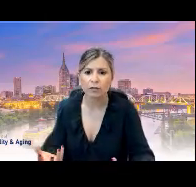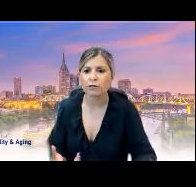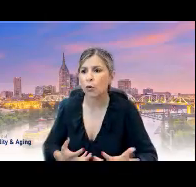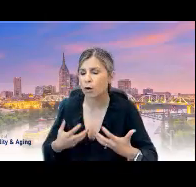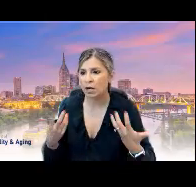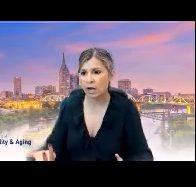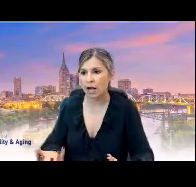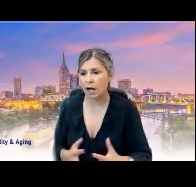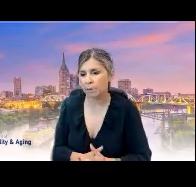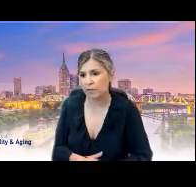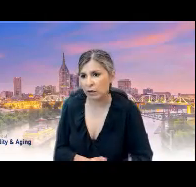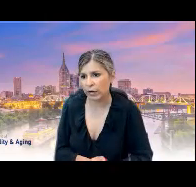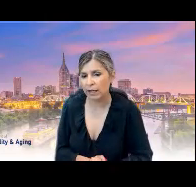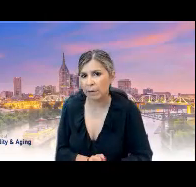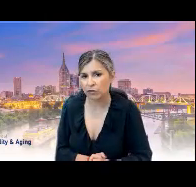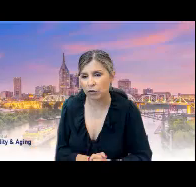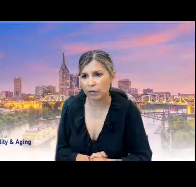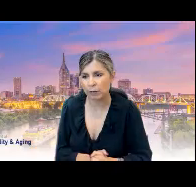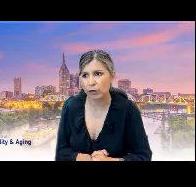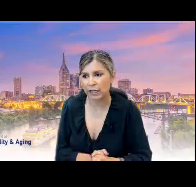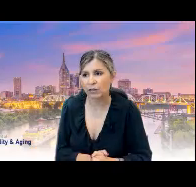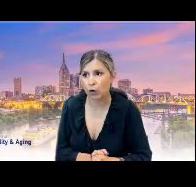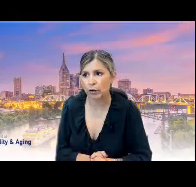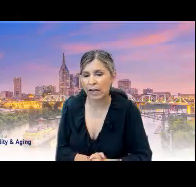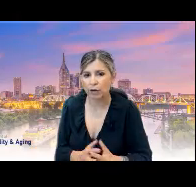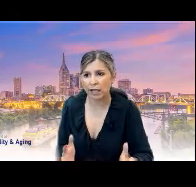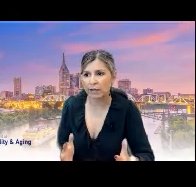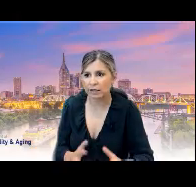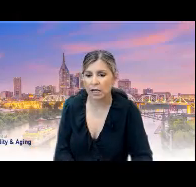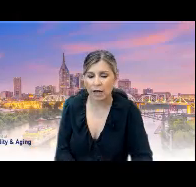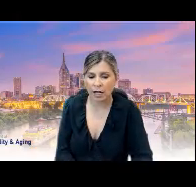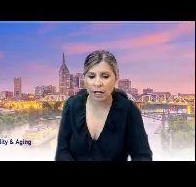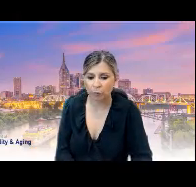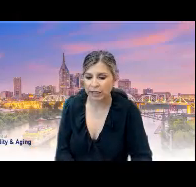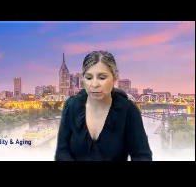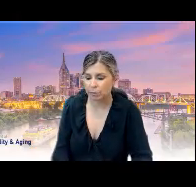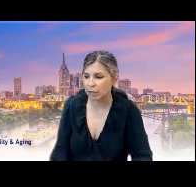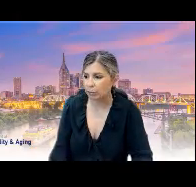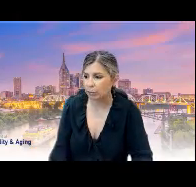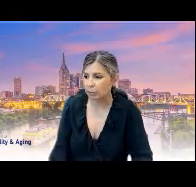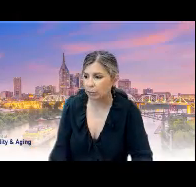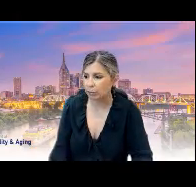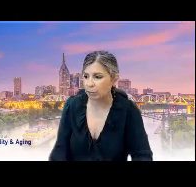are the signs to look for so that we can make sure that we're getting the word out and helping as many people as we can.